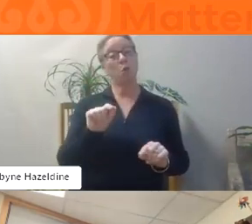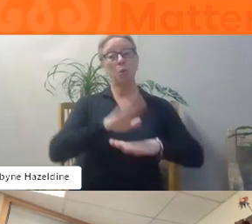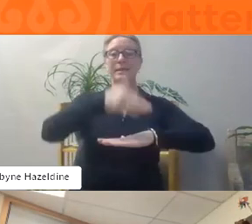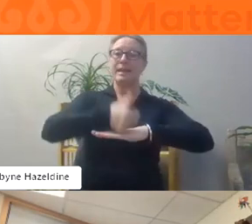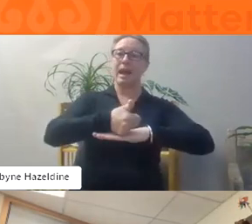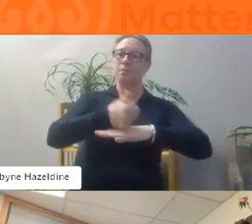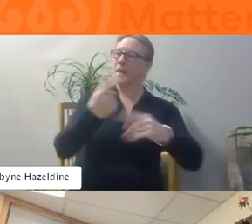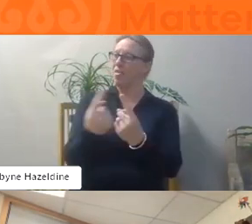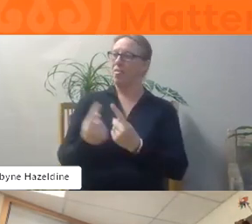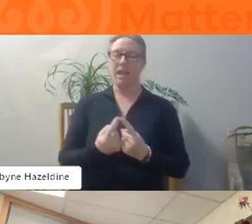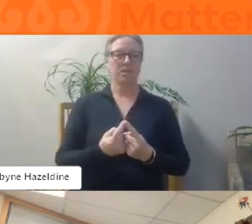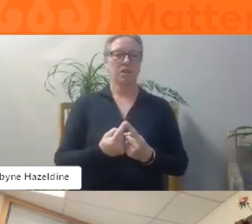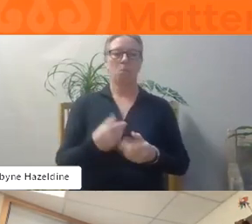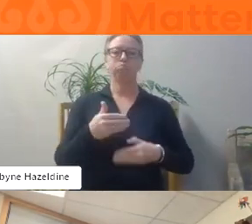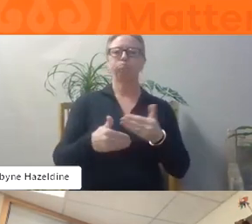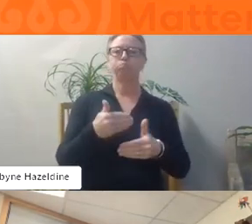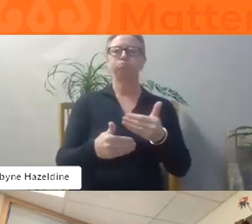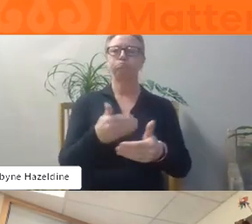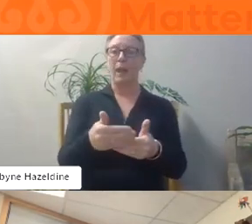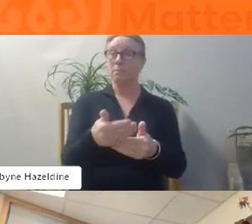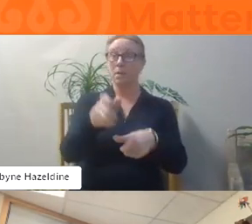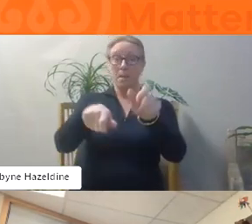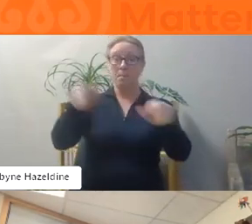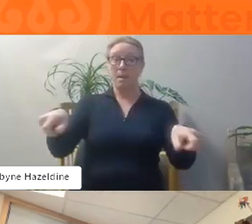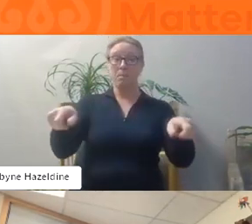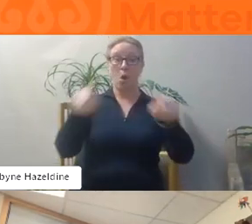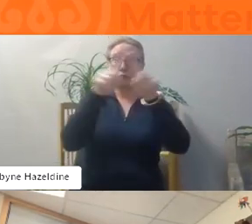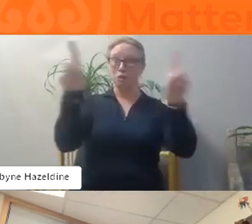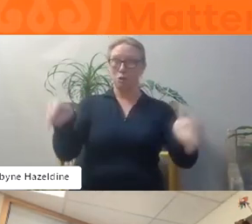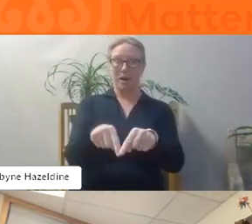and quite a few people in the room on the screen will know this, children